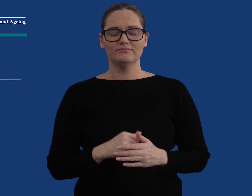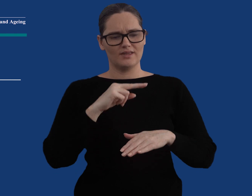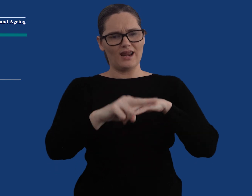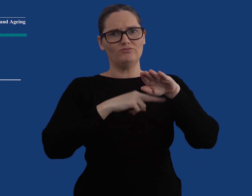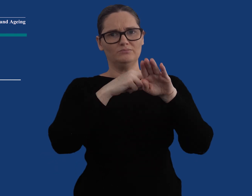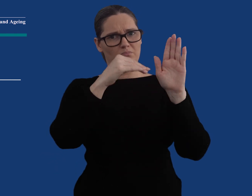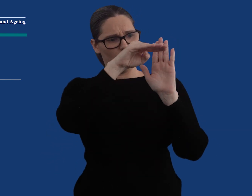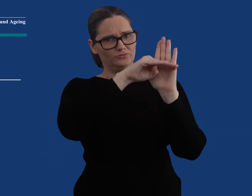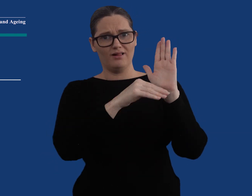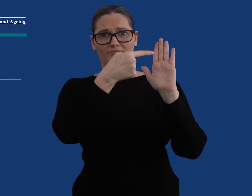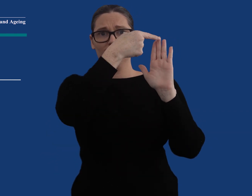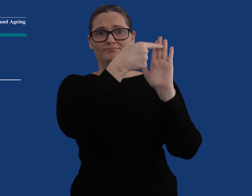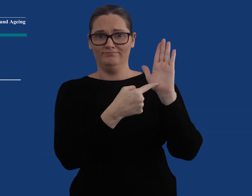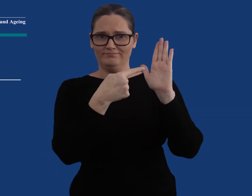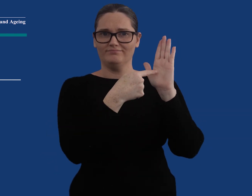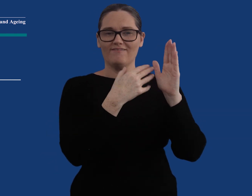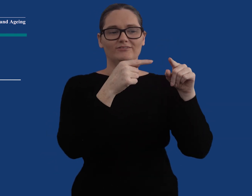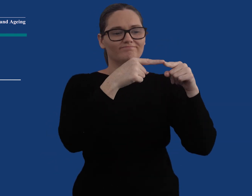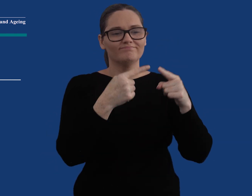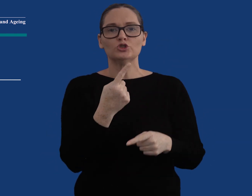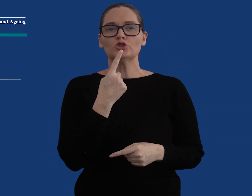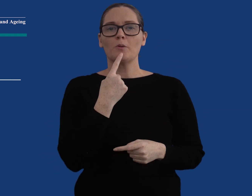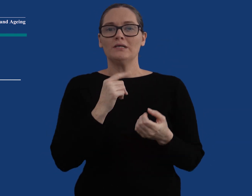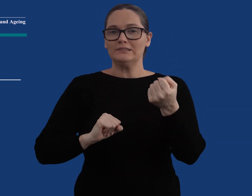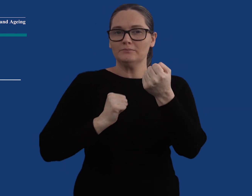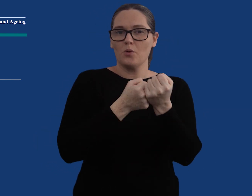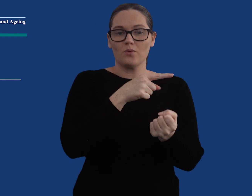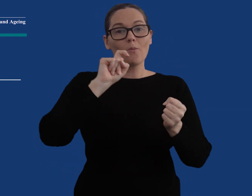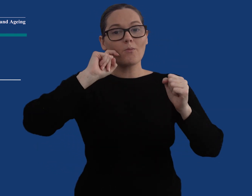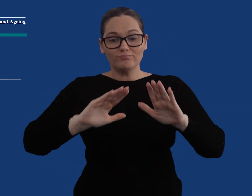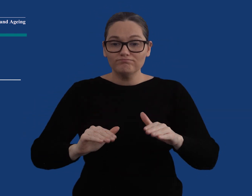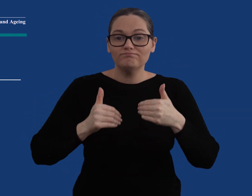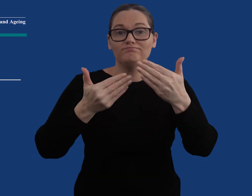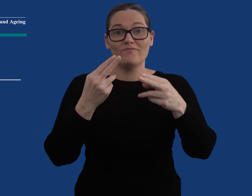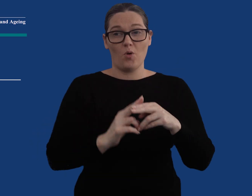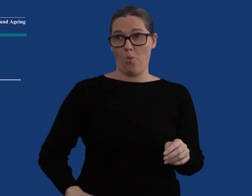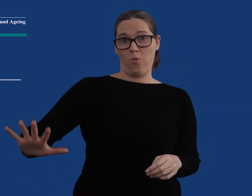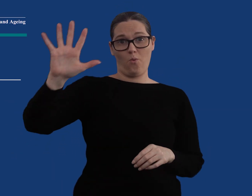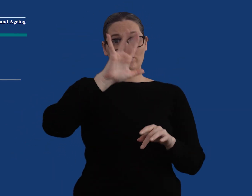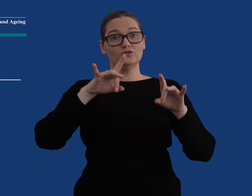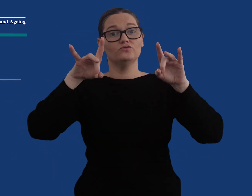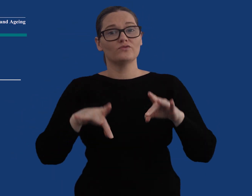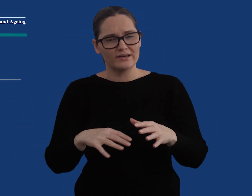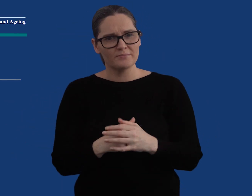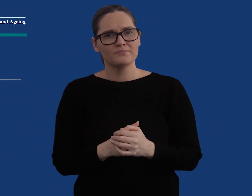The national model outlines the kinds of supports that will be delivered across Australia.